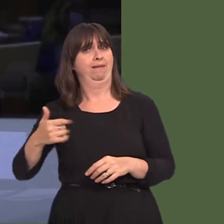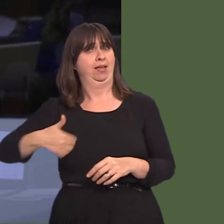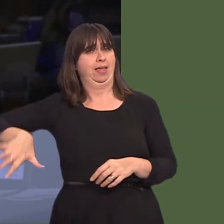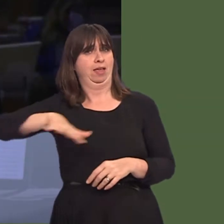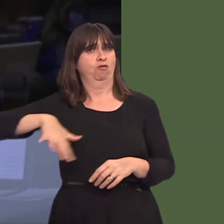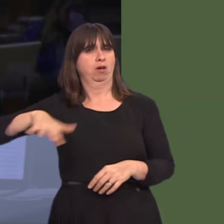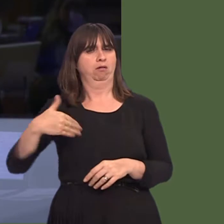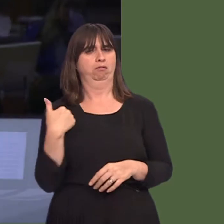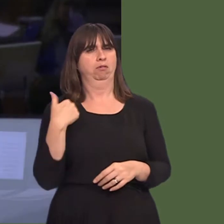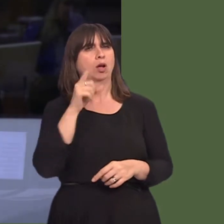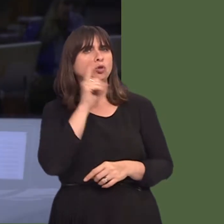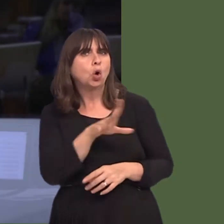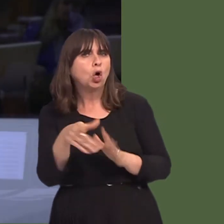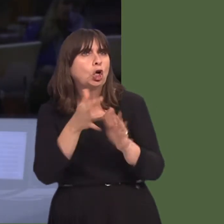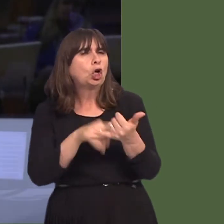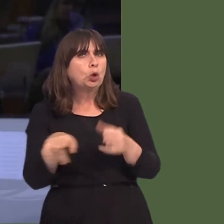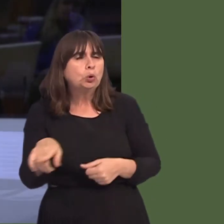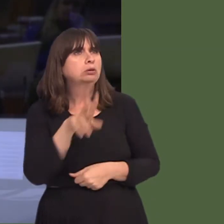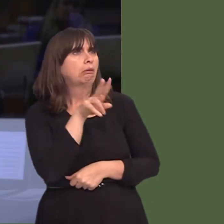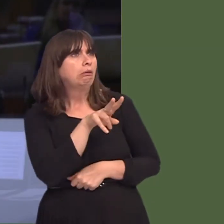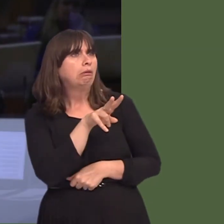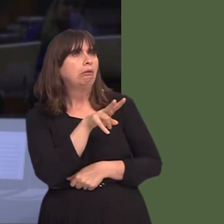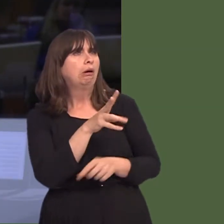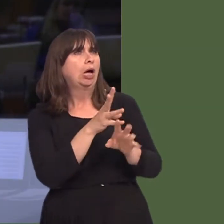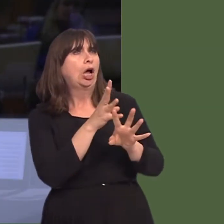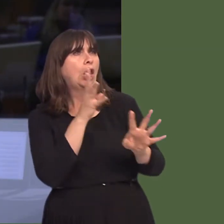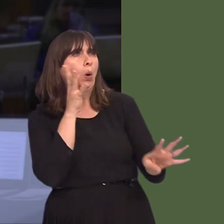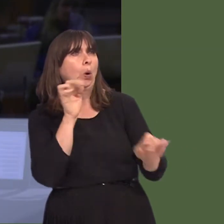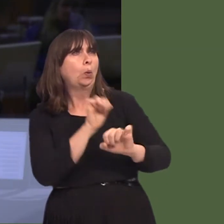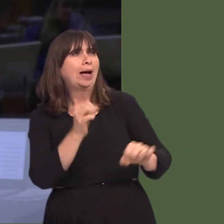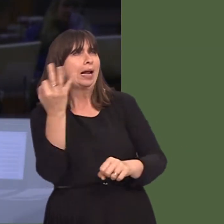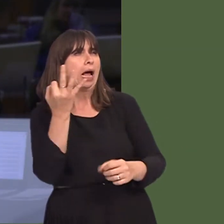news report on tv the night before of waiting times of as much as 18 months for hip operations.